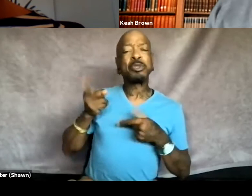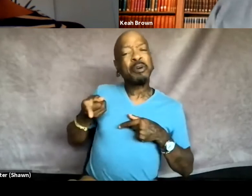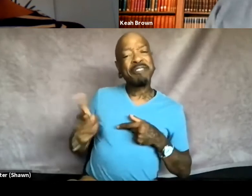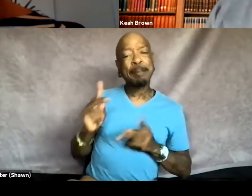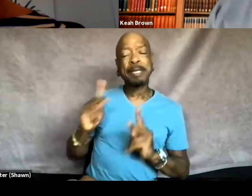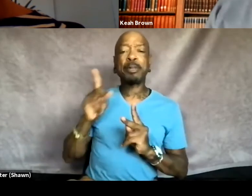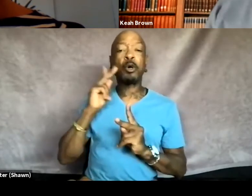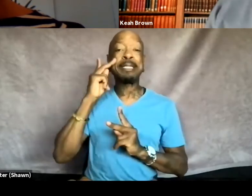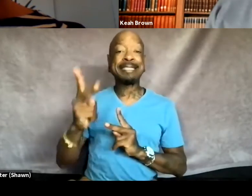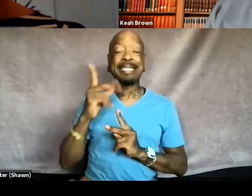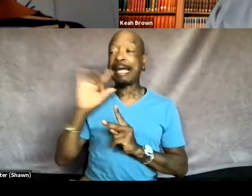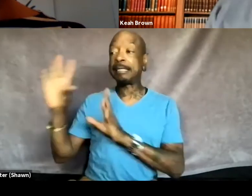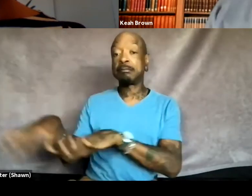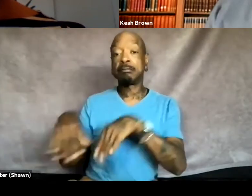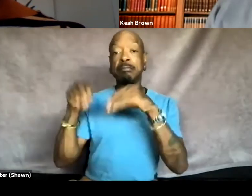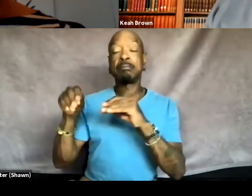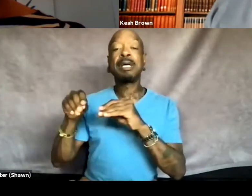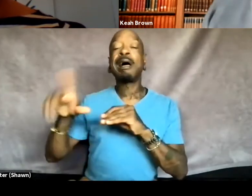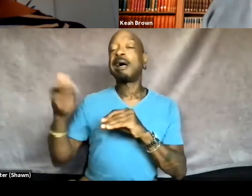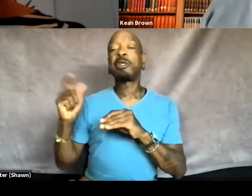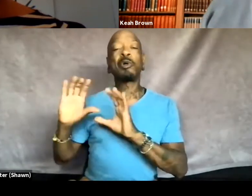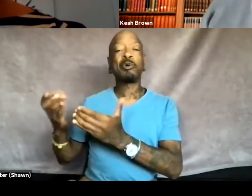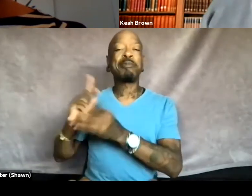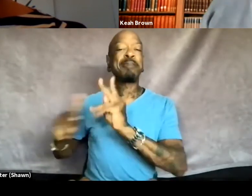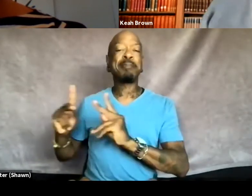a group of people. Keah Brown: um.